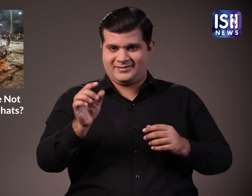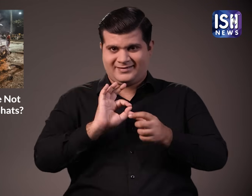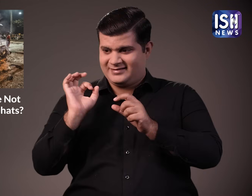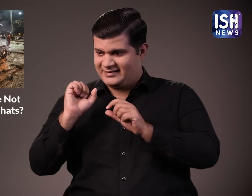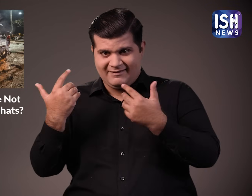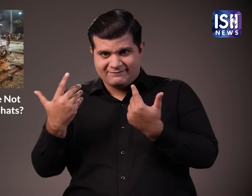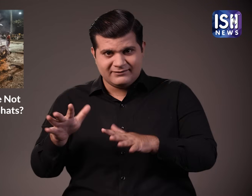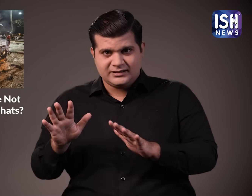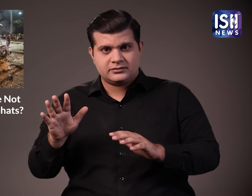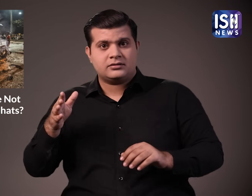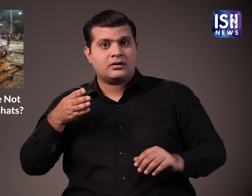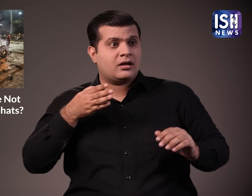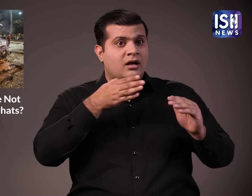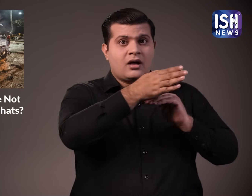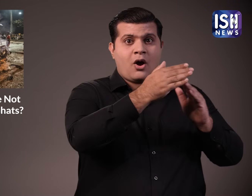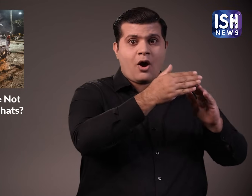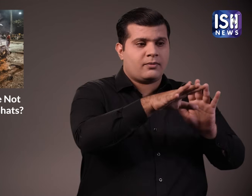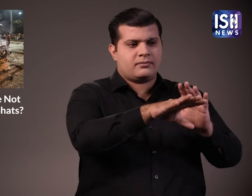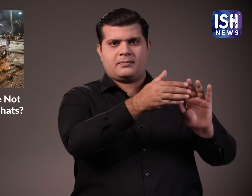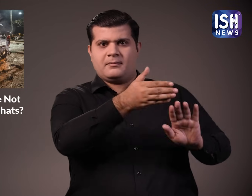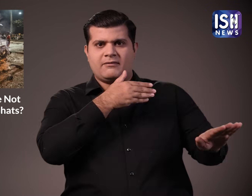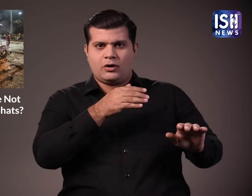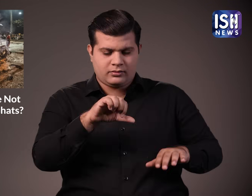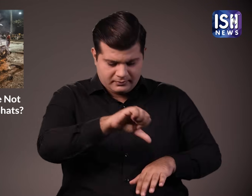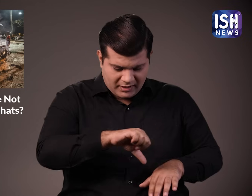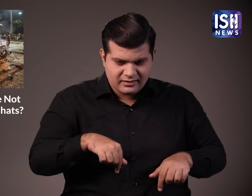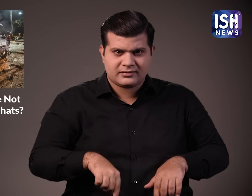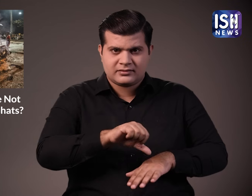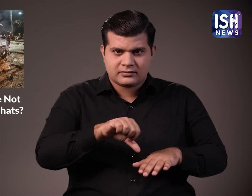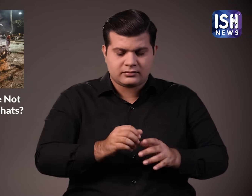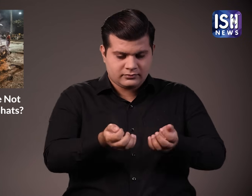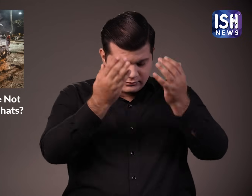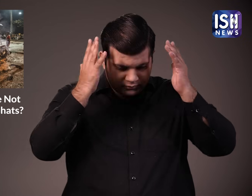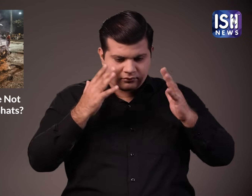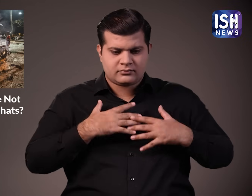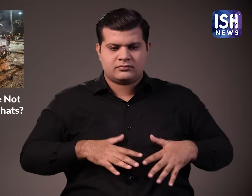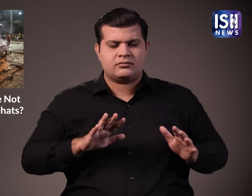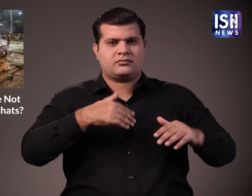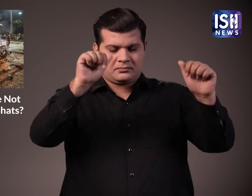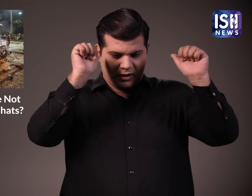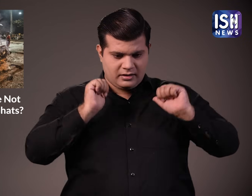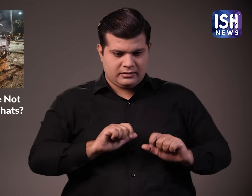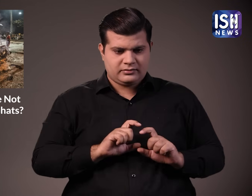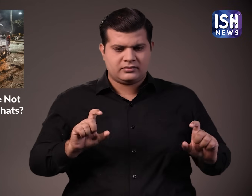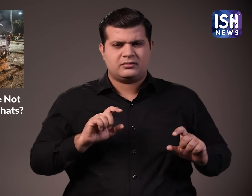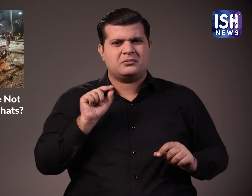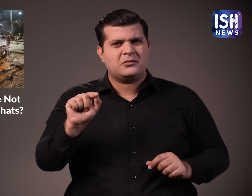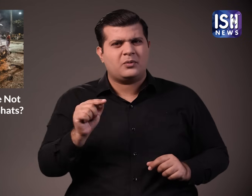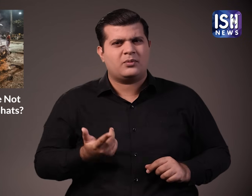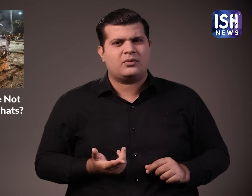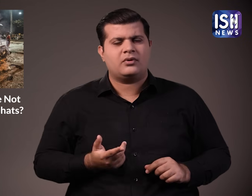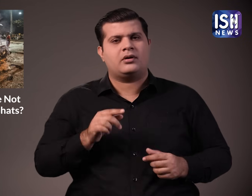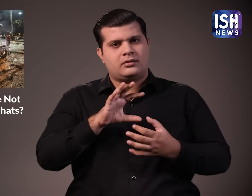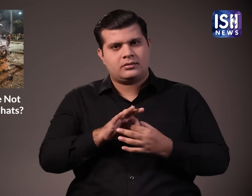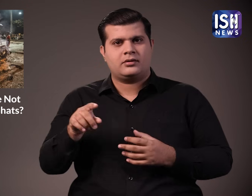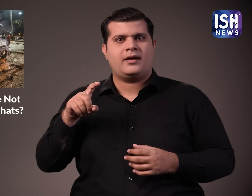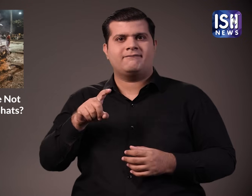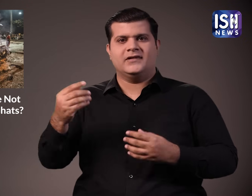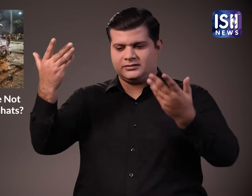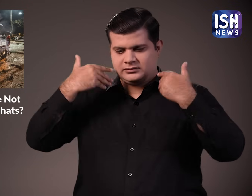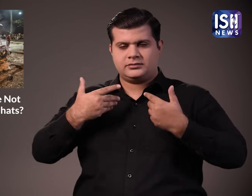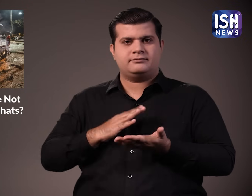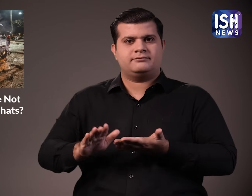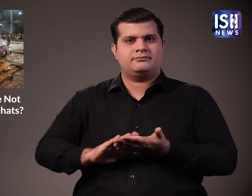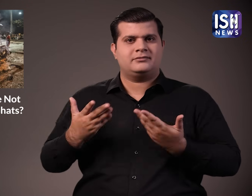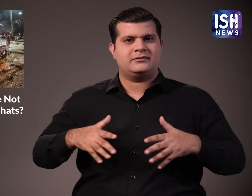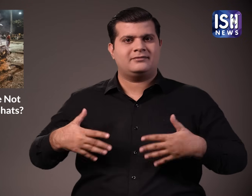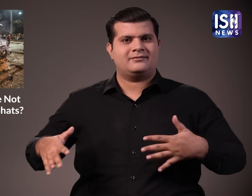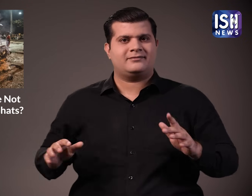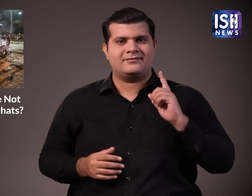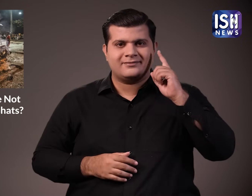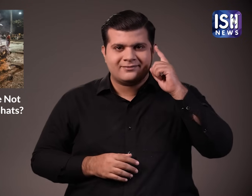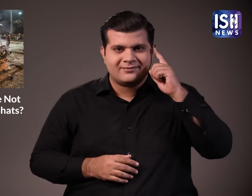That is why to remove the virus, after the cremation, we wash our hands and feet before entering the house and then bathe.